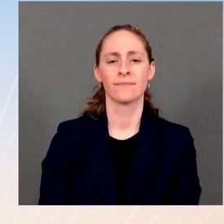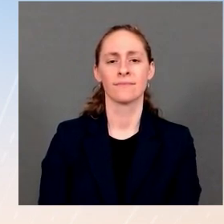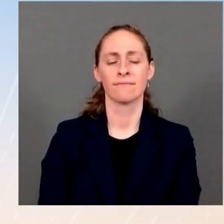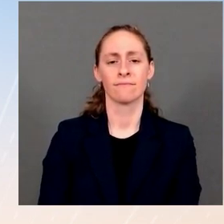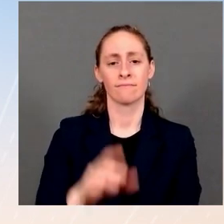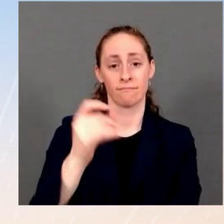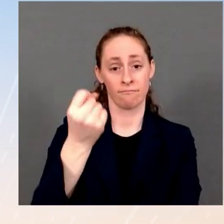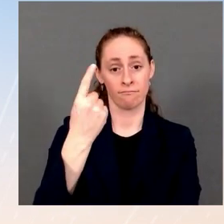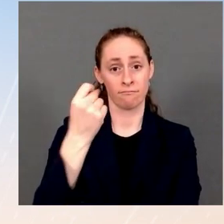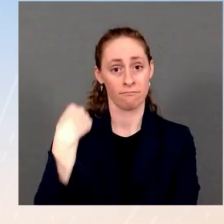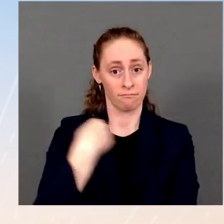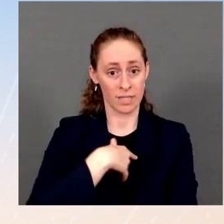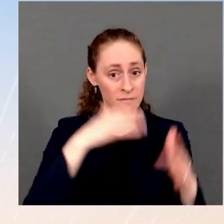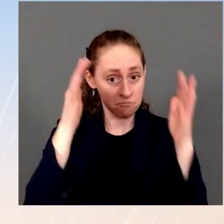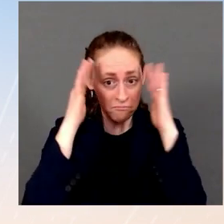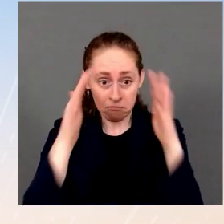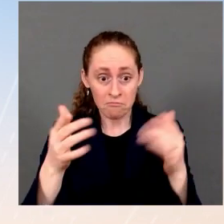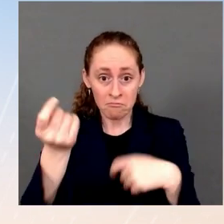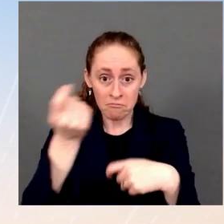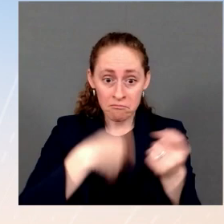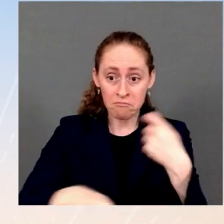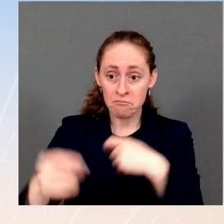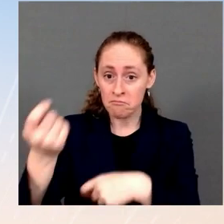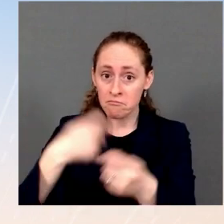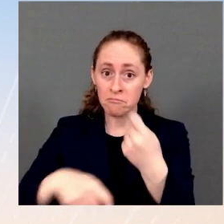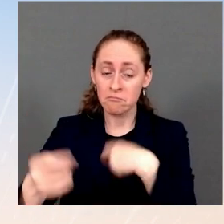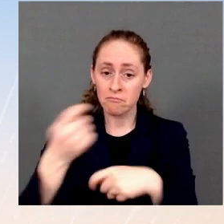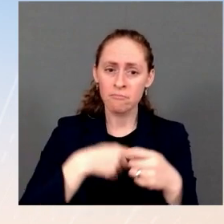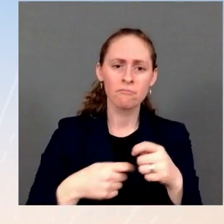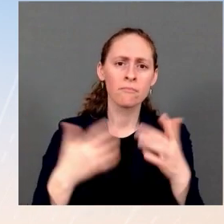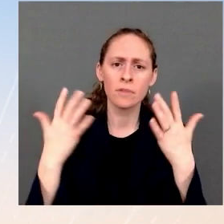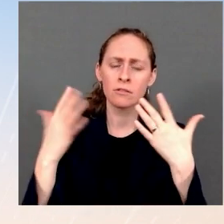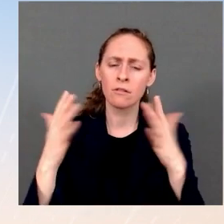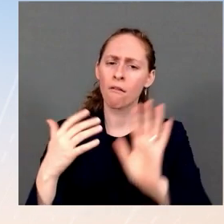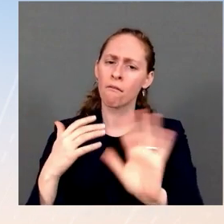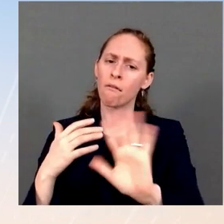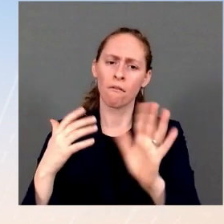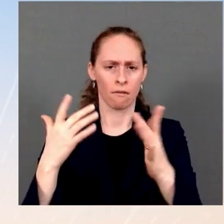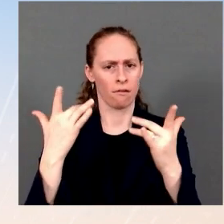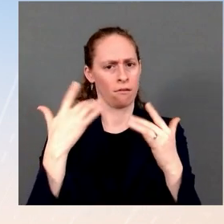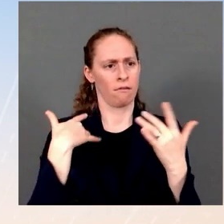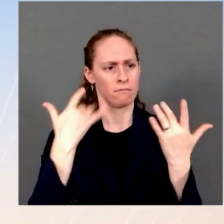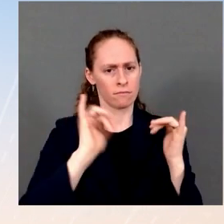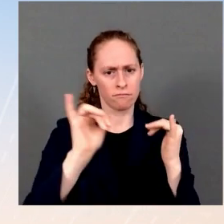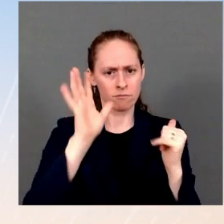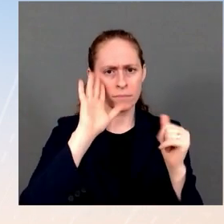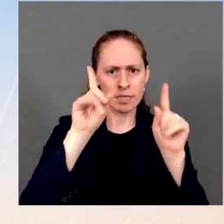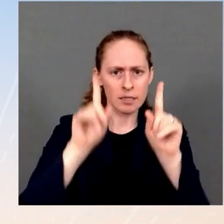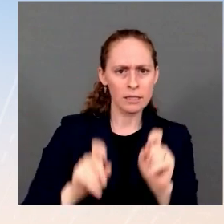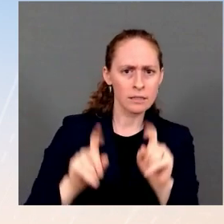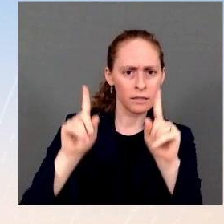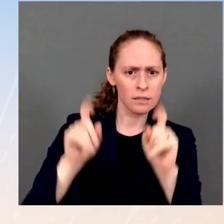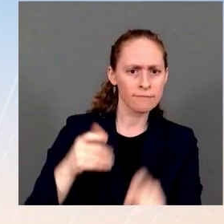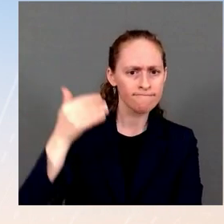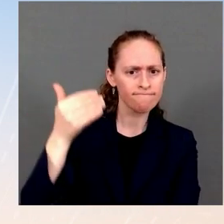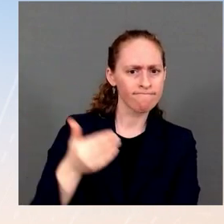with clear standards about where we need to go. And third, we're marshaling tools from across our agencies --